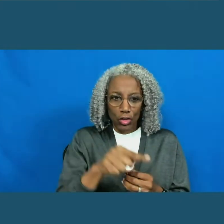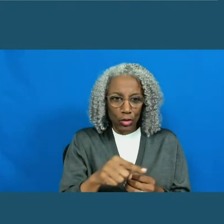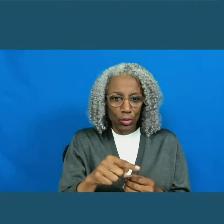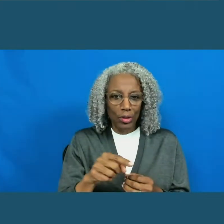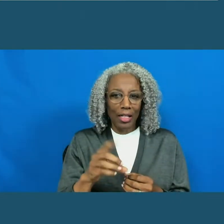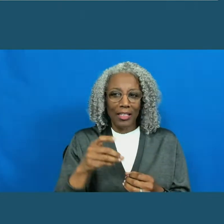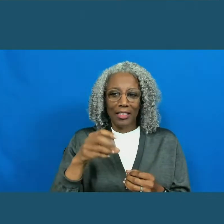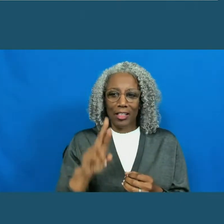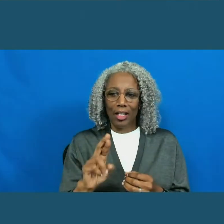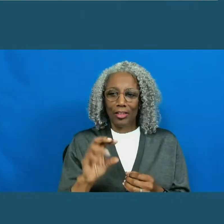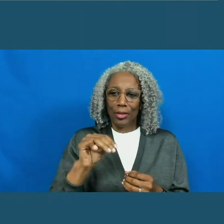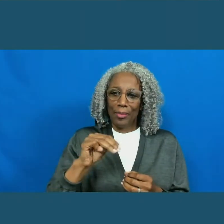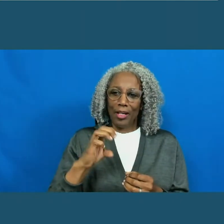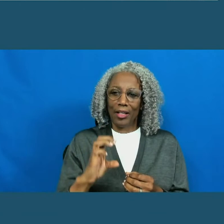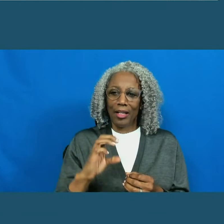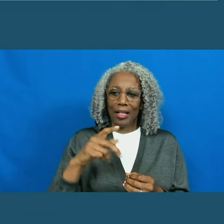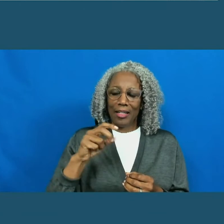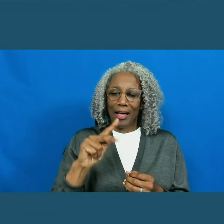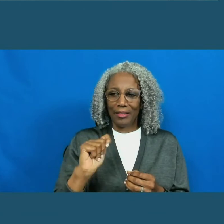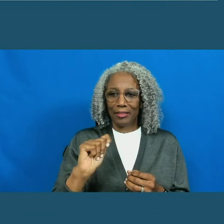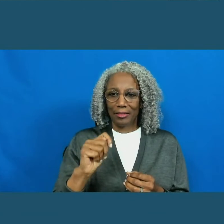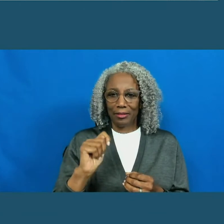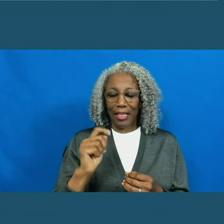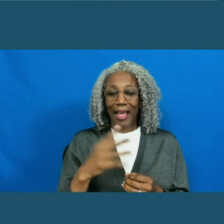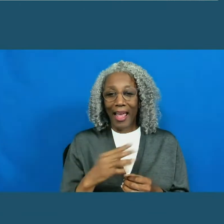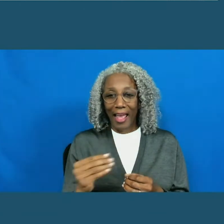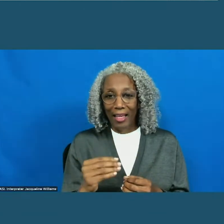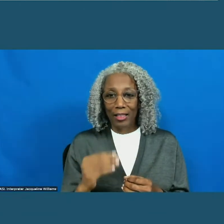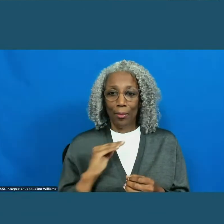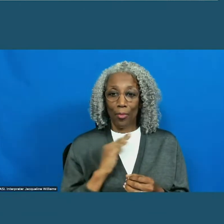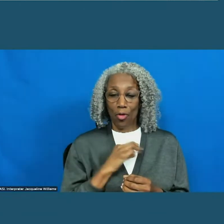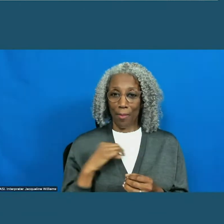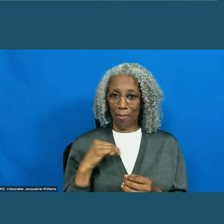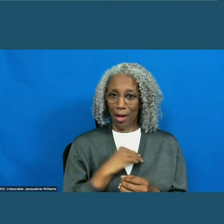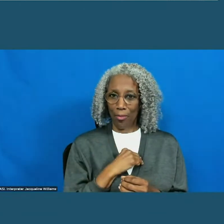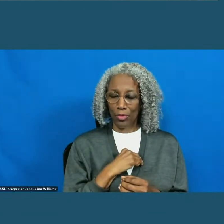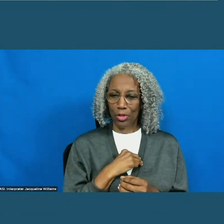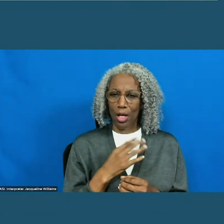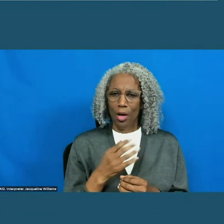have wanted you, Doctor McKnight and the board mbersere